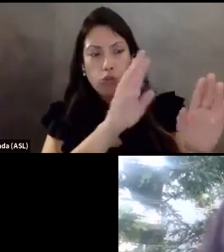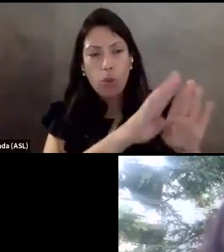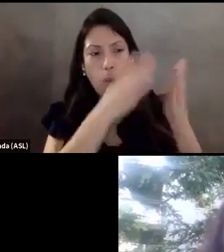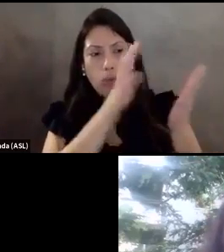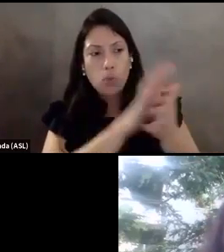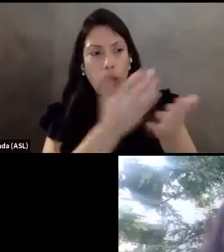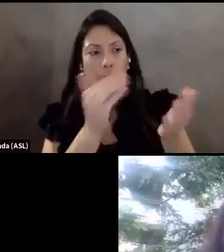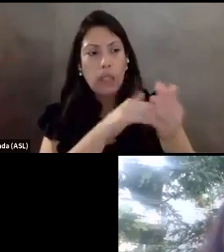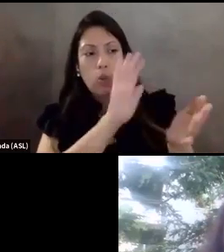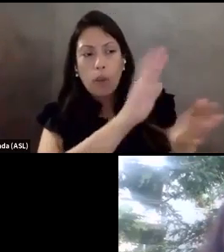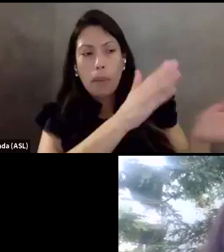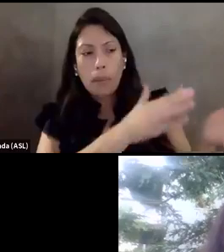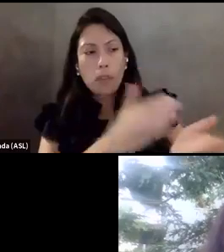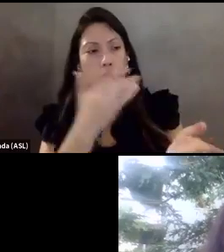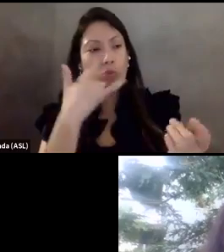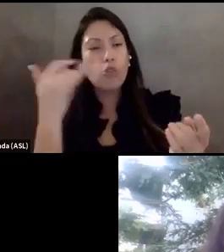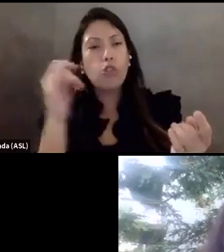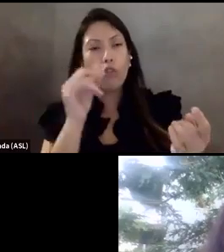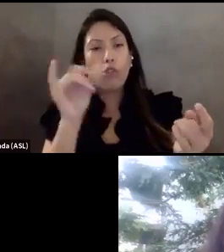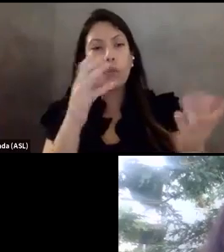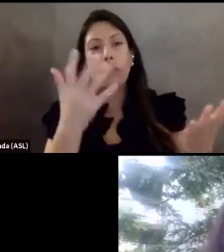as part of this ongoing process.